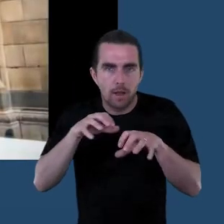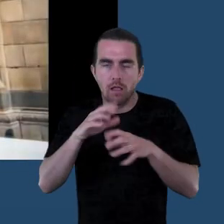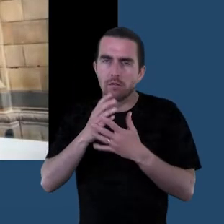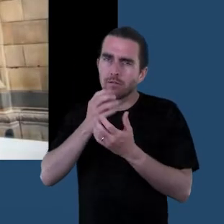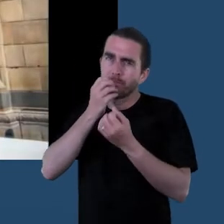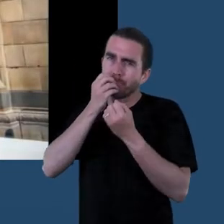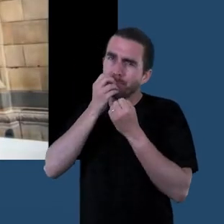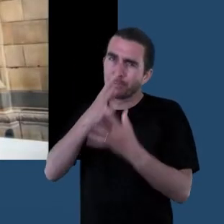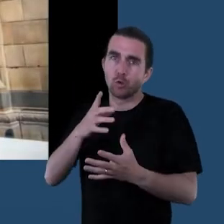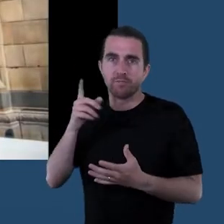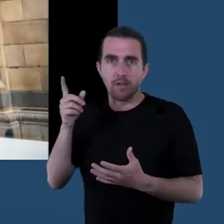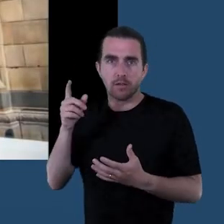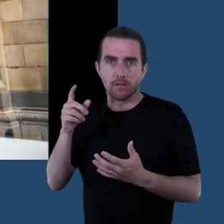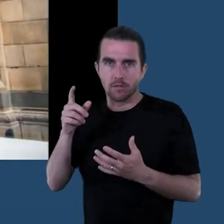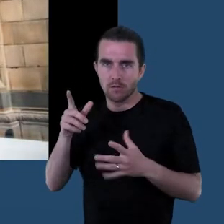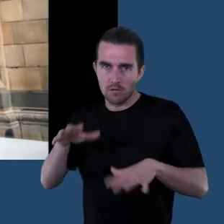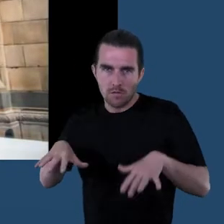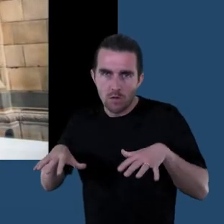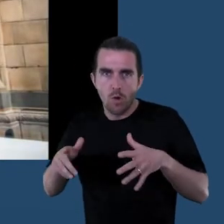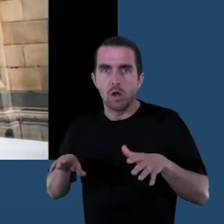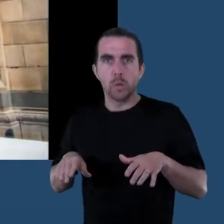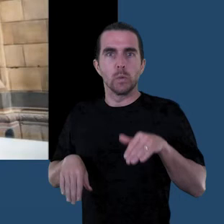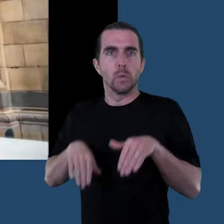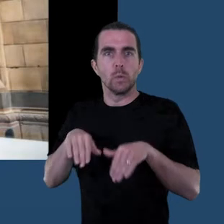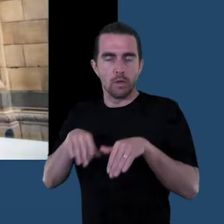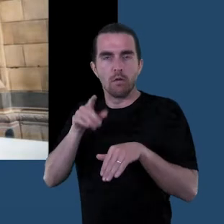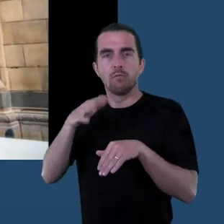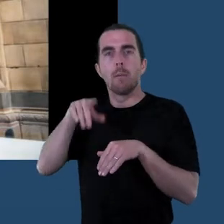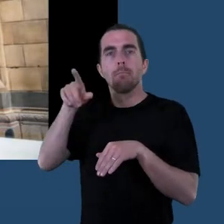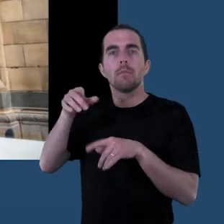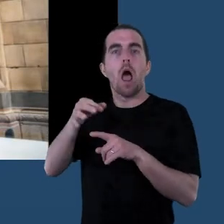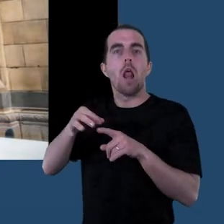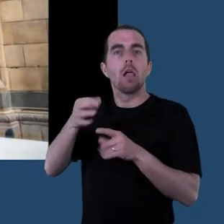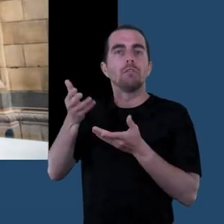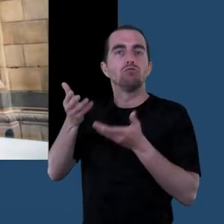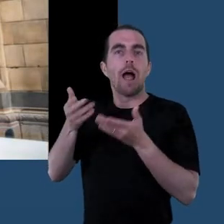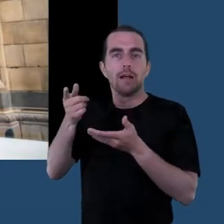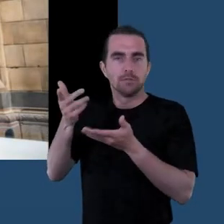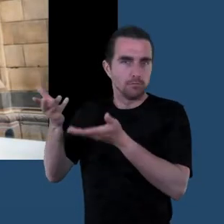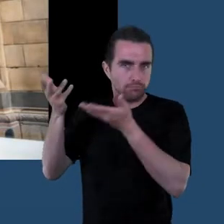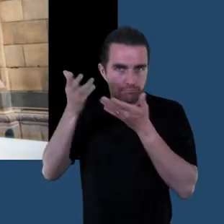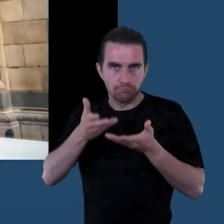And there is our beautiful Mantellisaurus from the Isle of Wight on display in Hintze Hall.